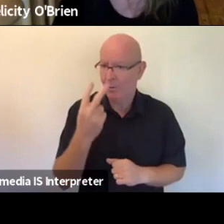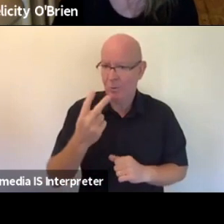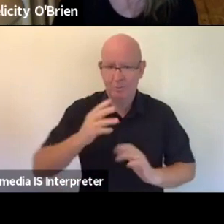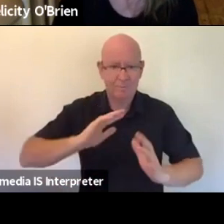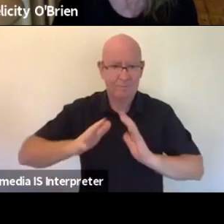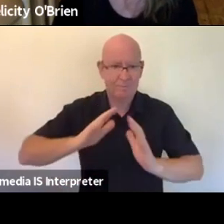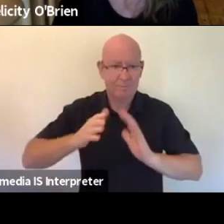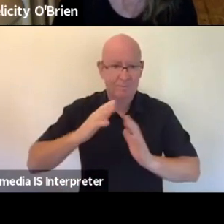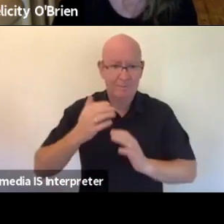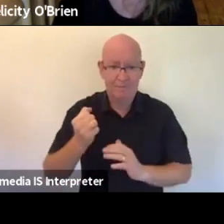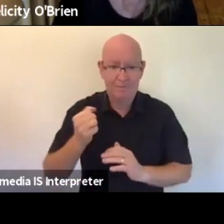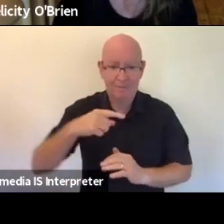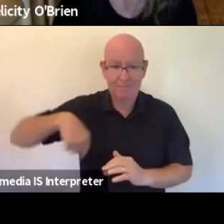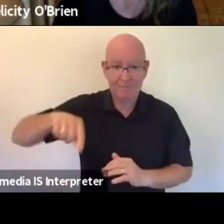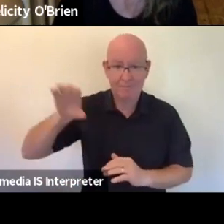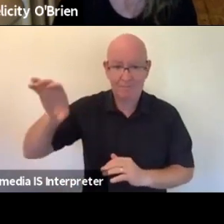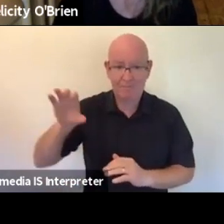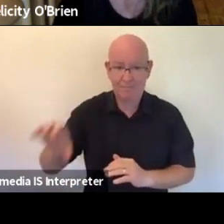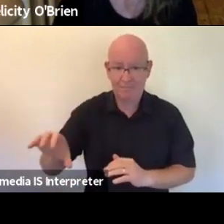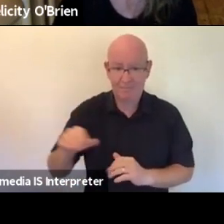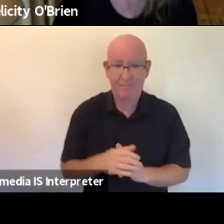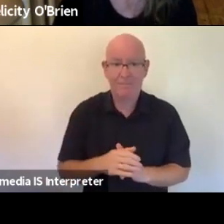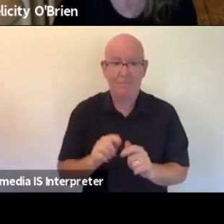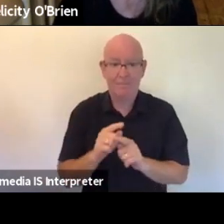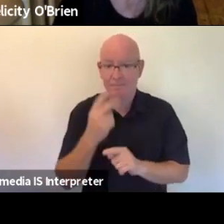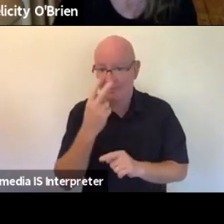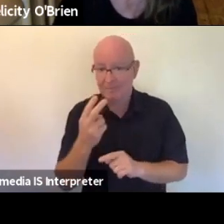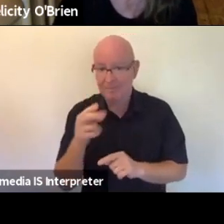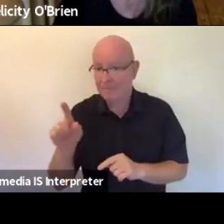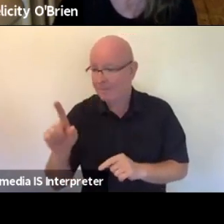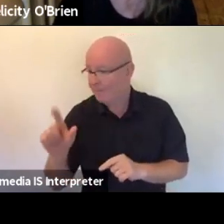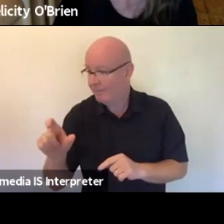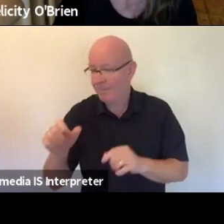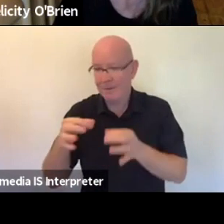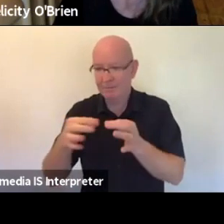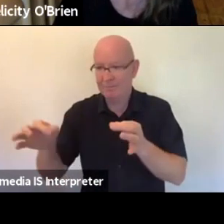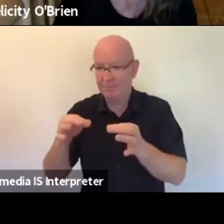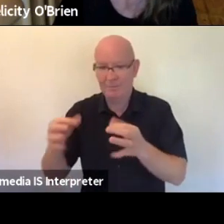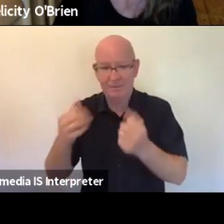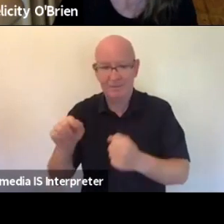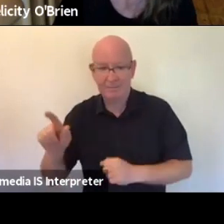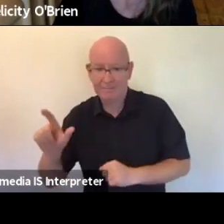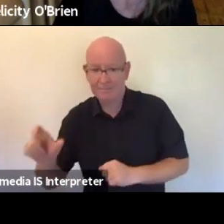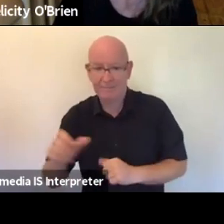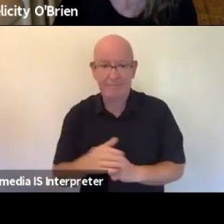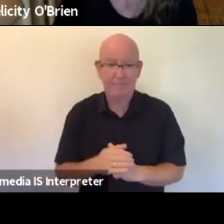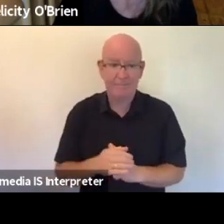And that will include a full transcript of all the discussions and slides which will go up on the socialprotection.org website